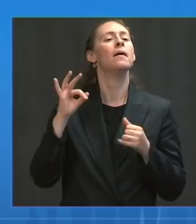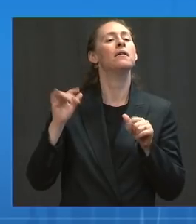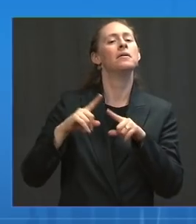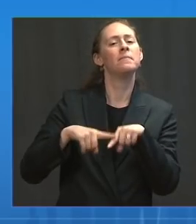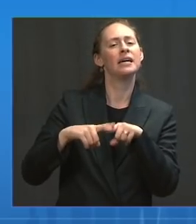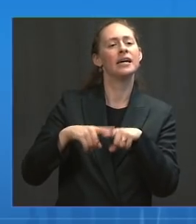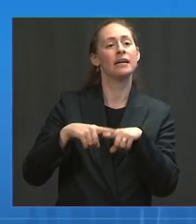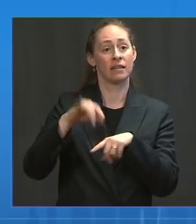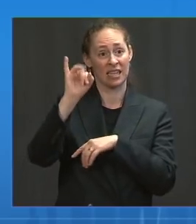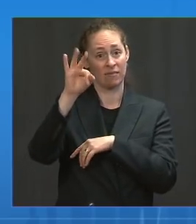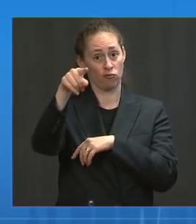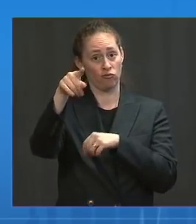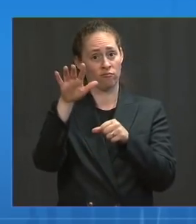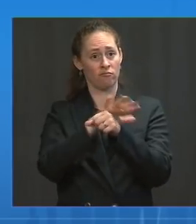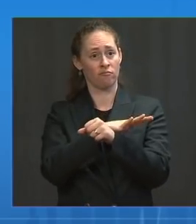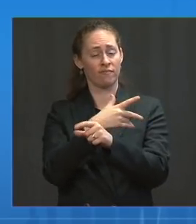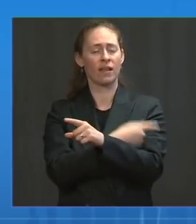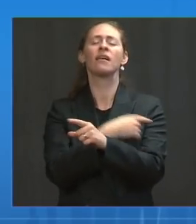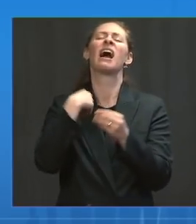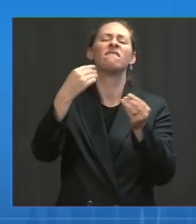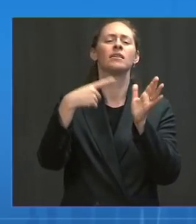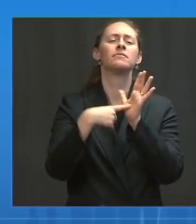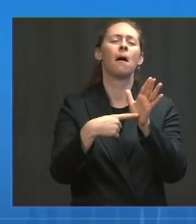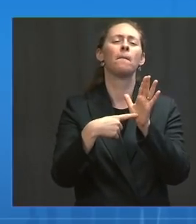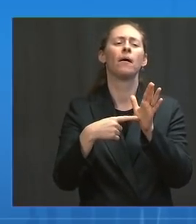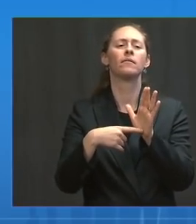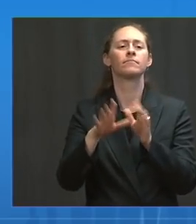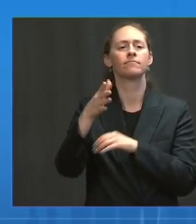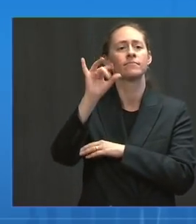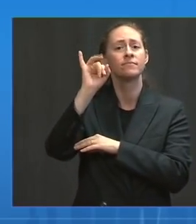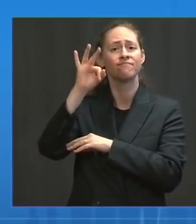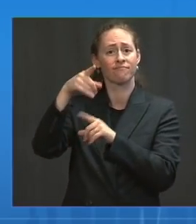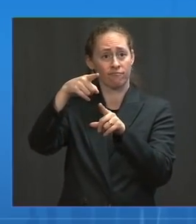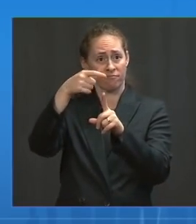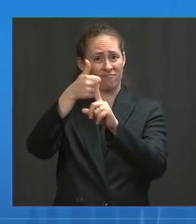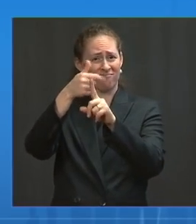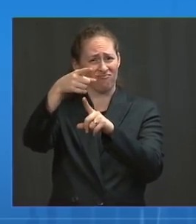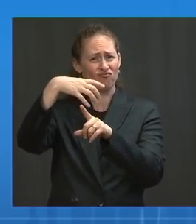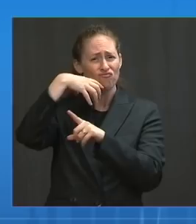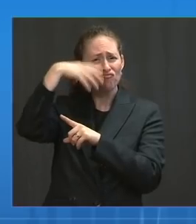For example, if you are an elderly person or if you have a person with an underlying disease,